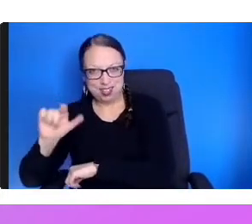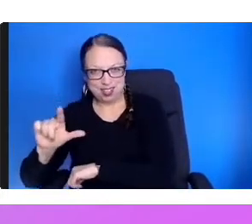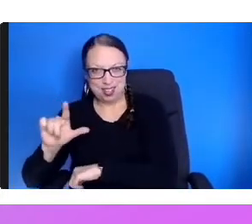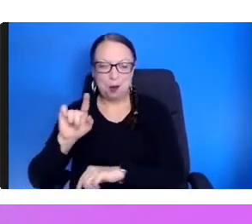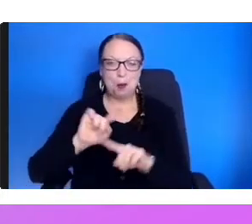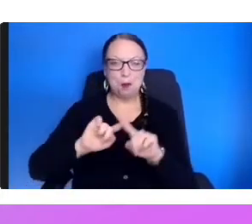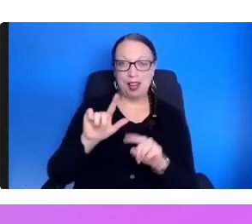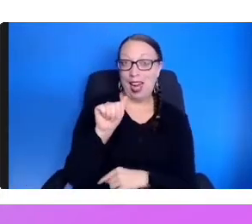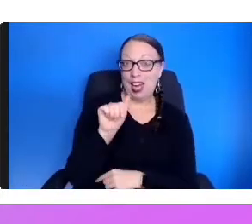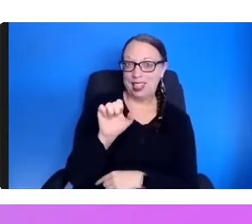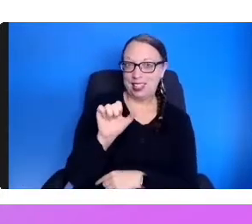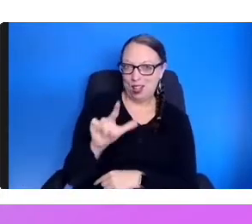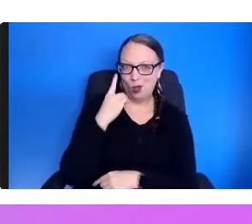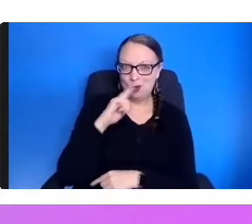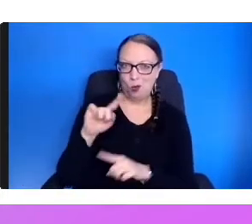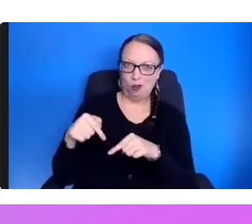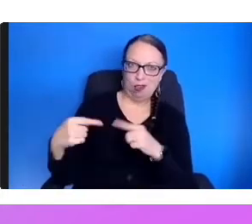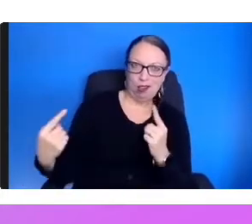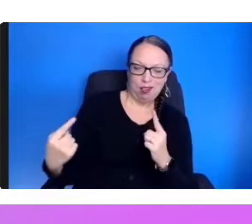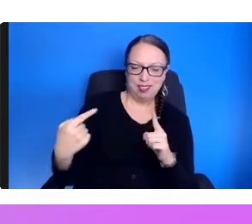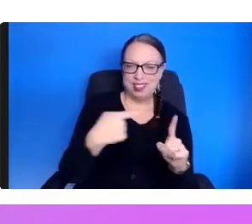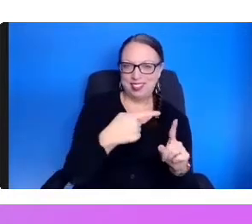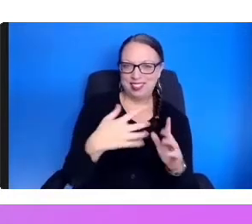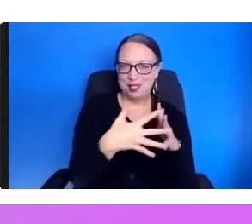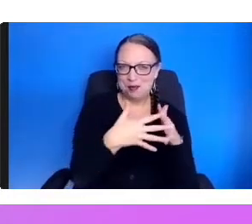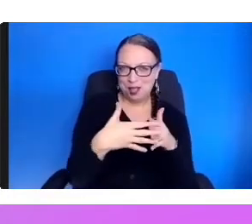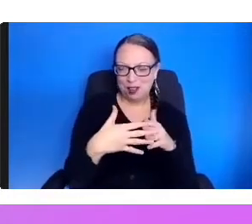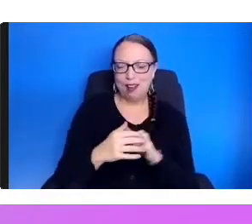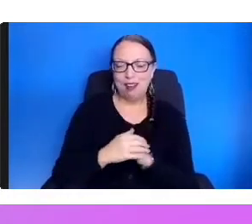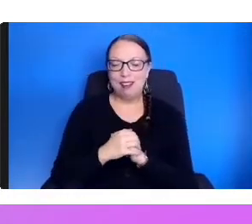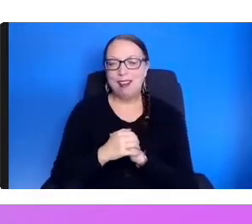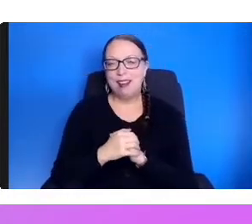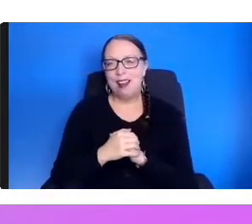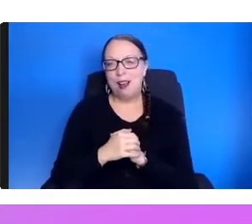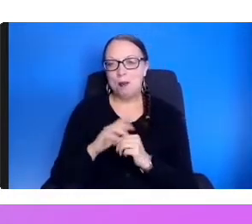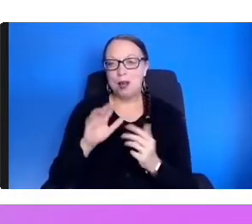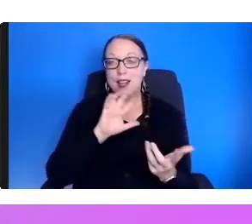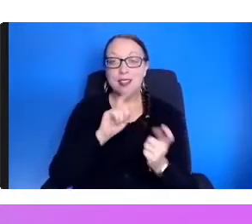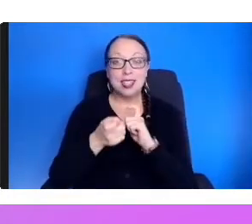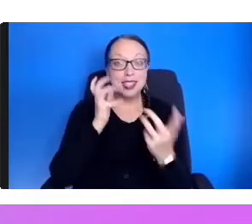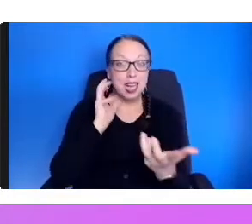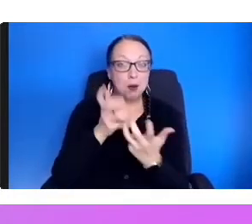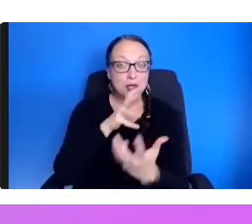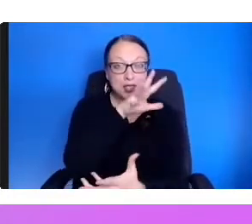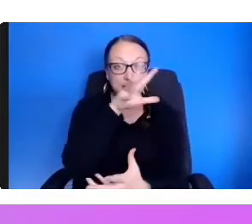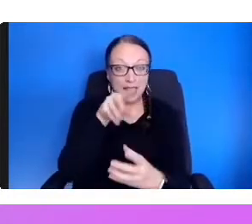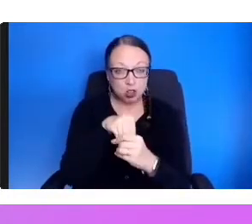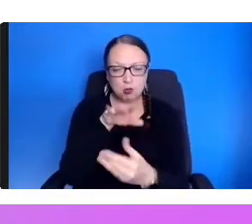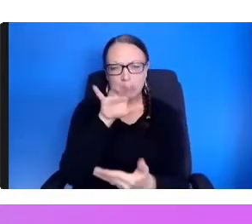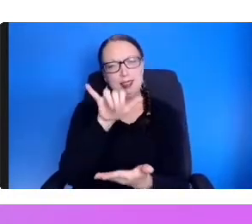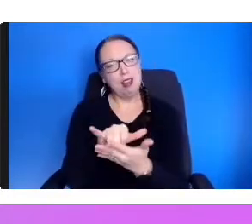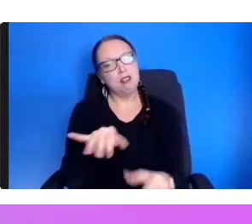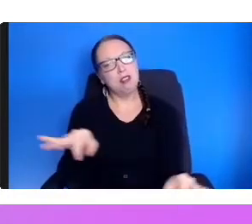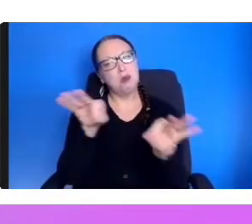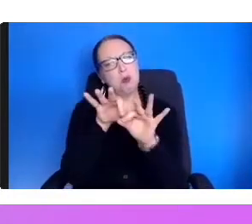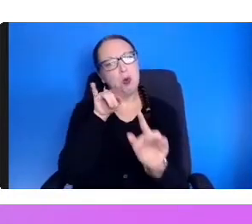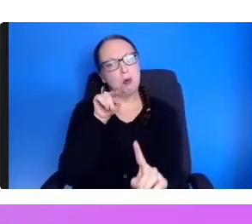on the other side of the pond etcetera. And adaptive engagement this is a really important point I wanna make is the fact of the matter